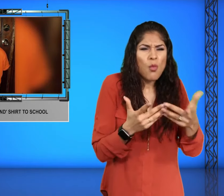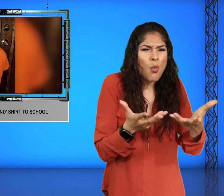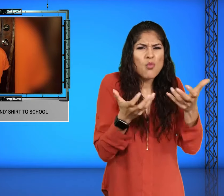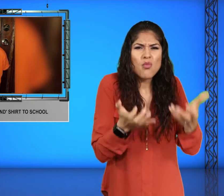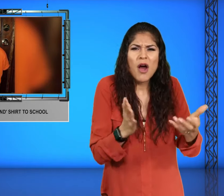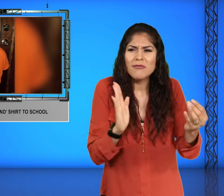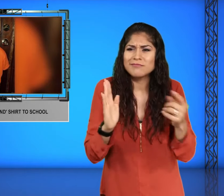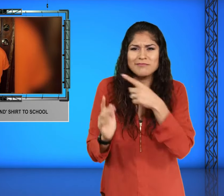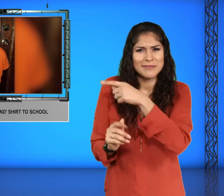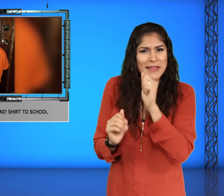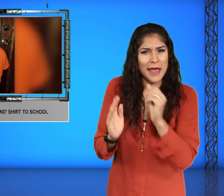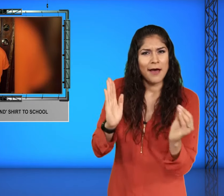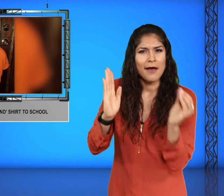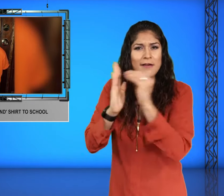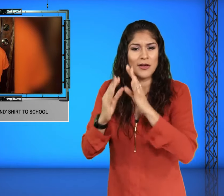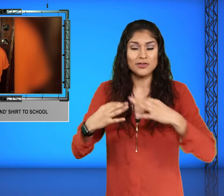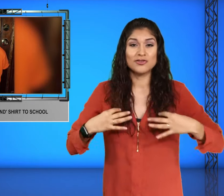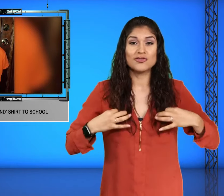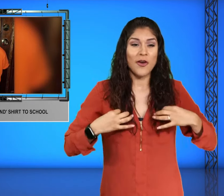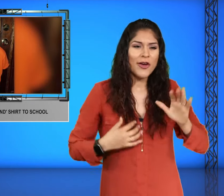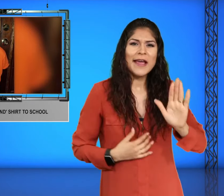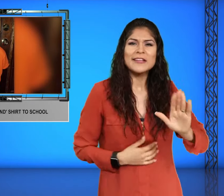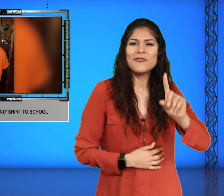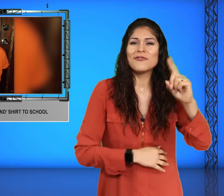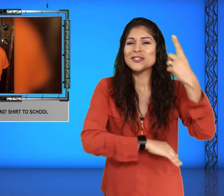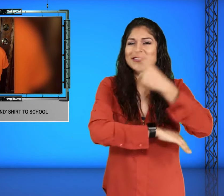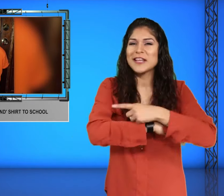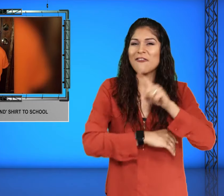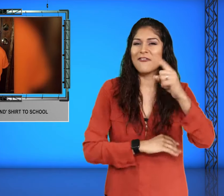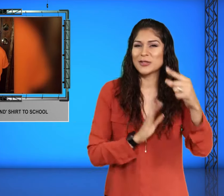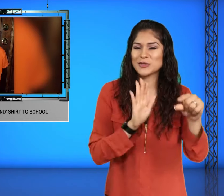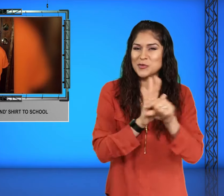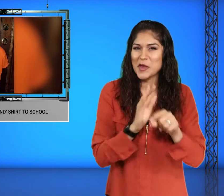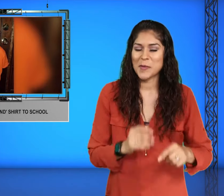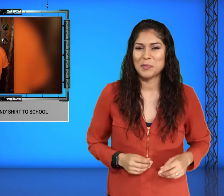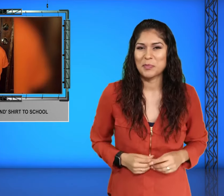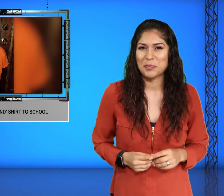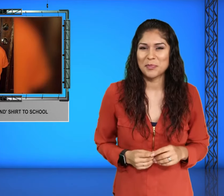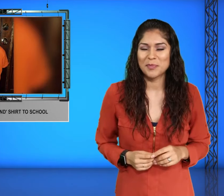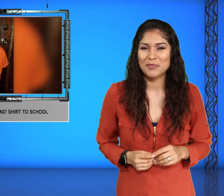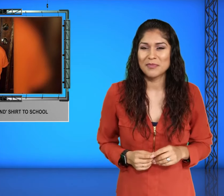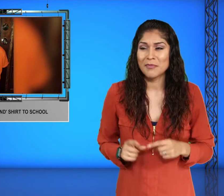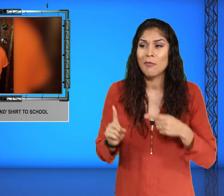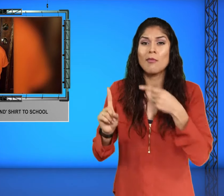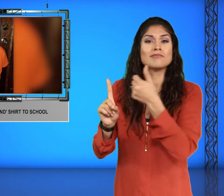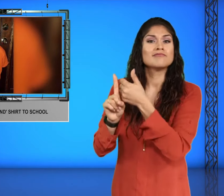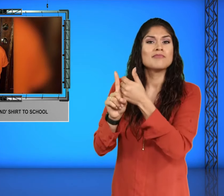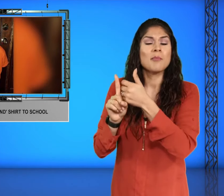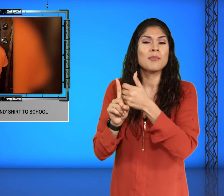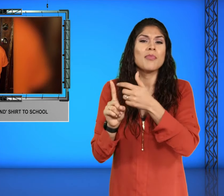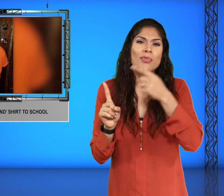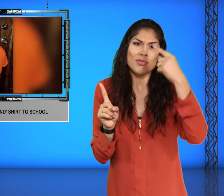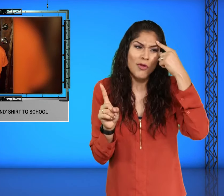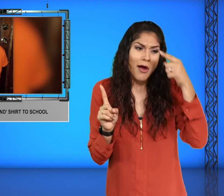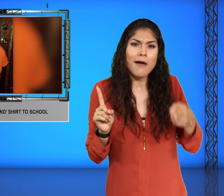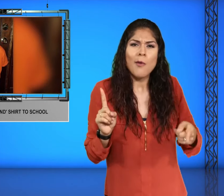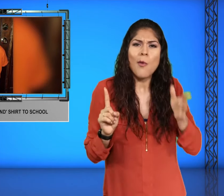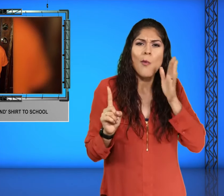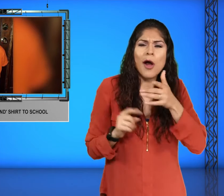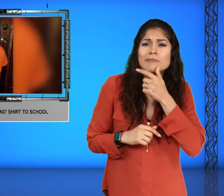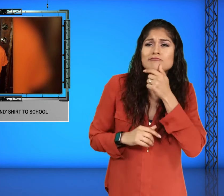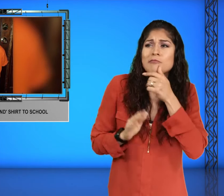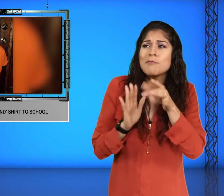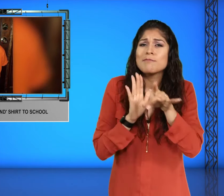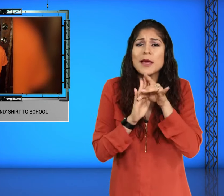Friday President Trump defended the move as "a very good deterrent" to people coming into